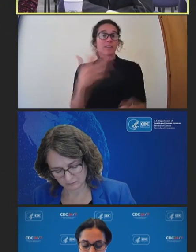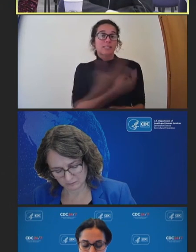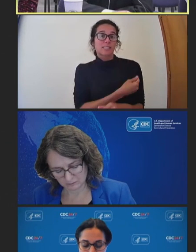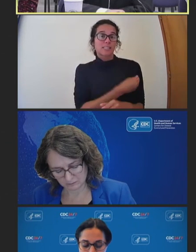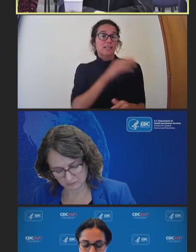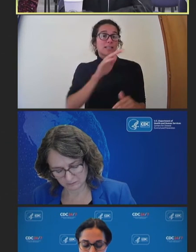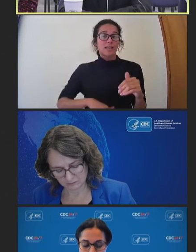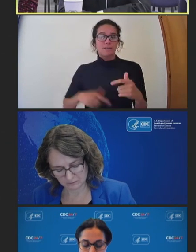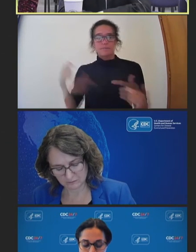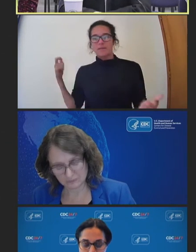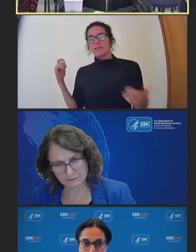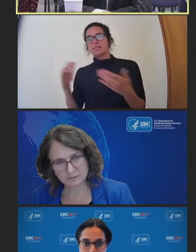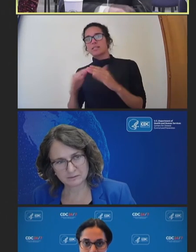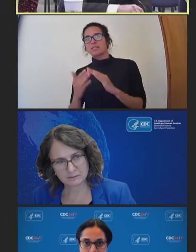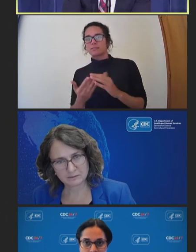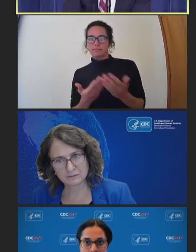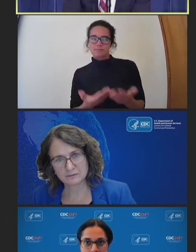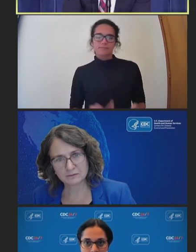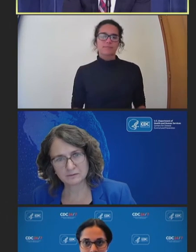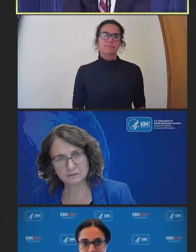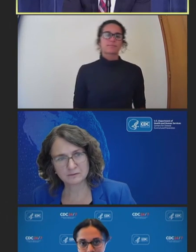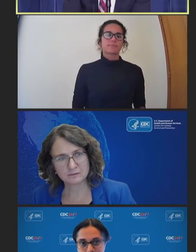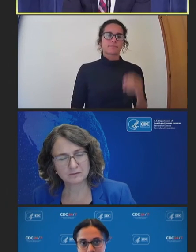Tevin Warren: Yeah. Can you hear me? Yes. So, to your point,